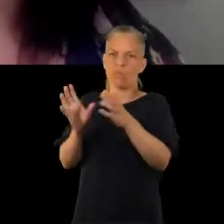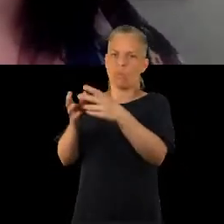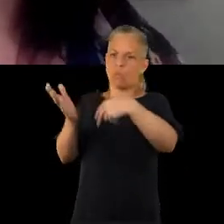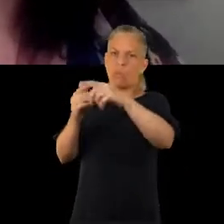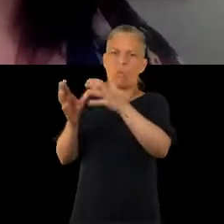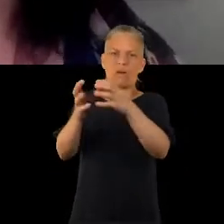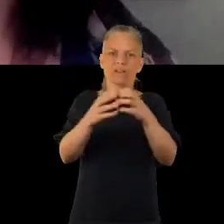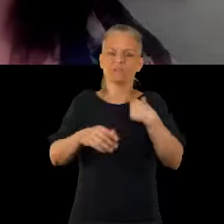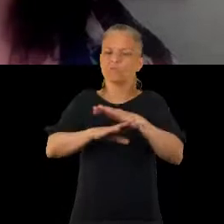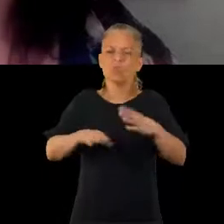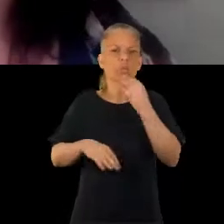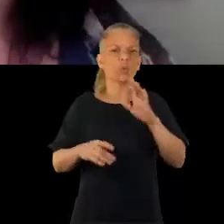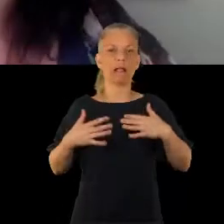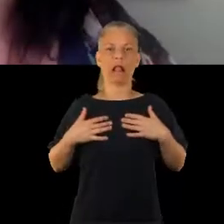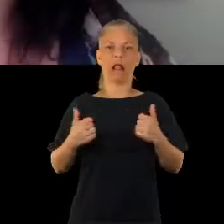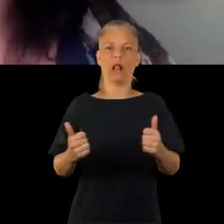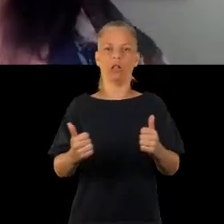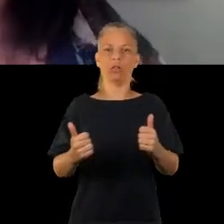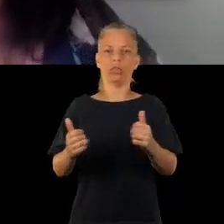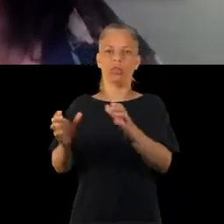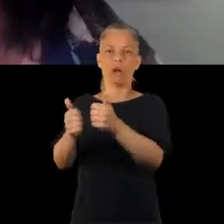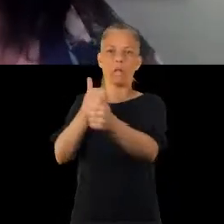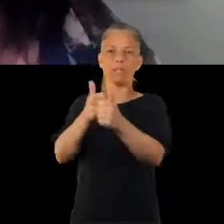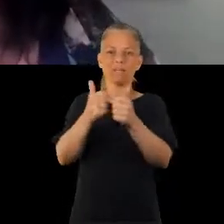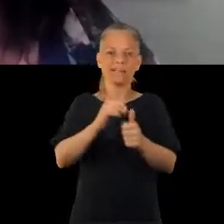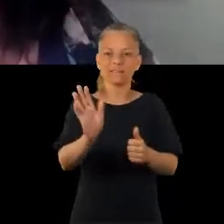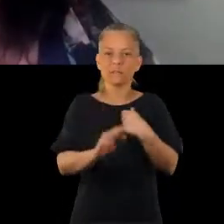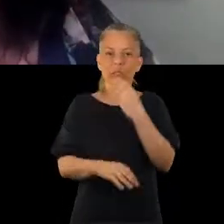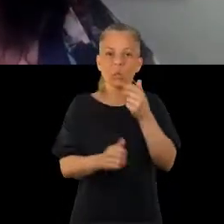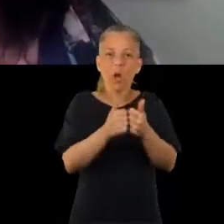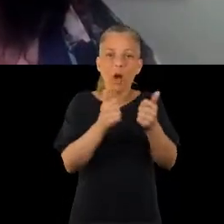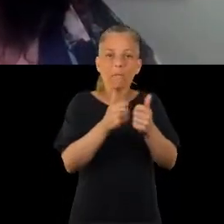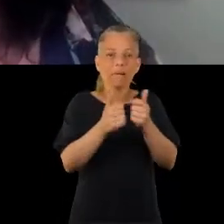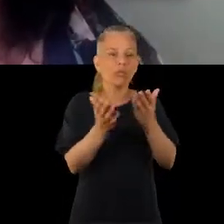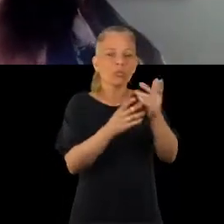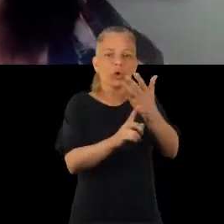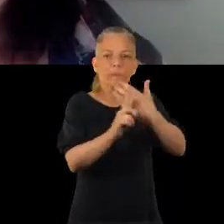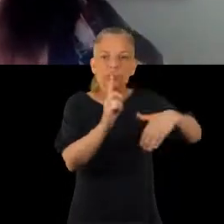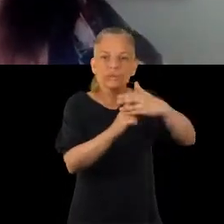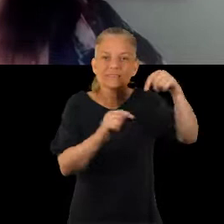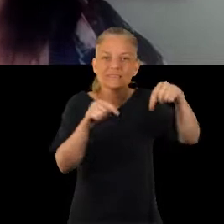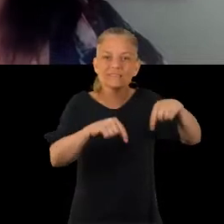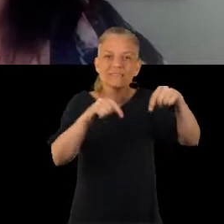clinical structures because there’s a tendency, because we know what good clinical help looks like